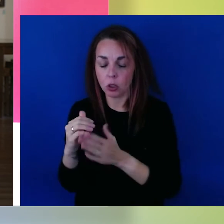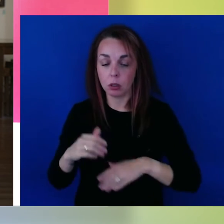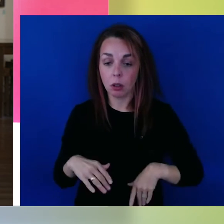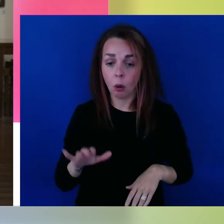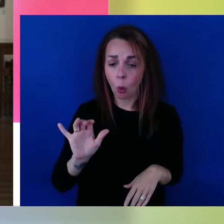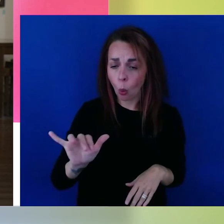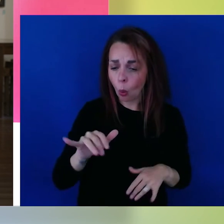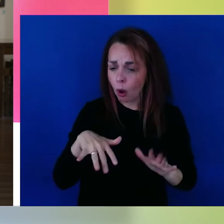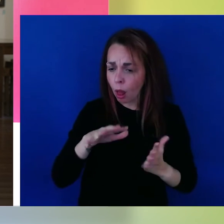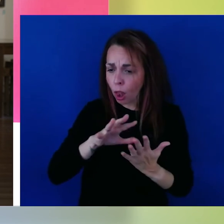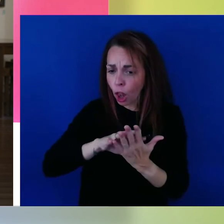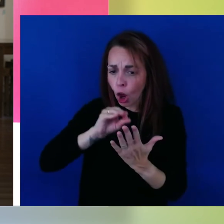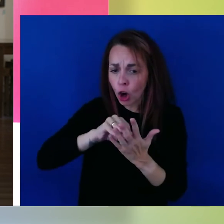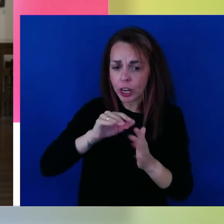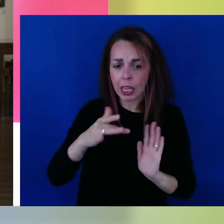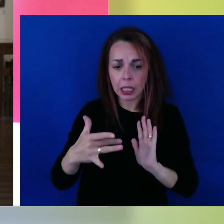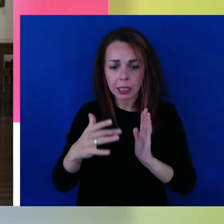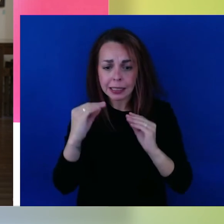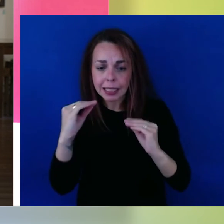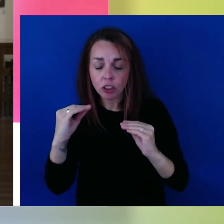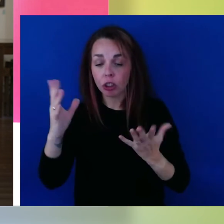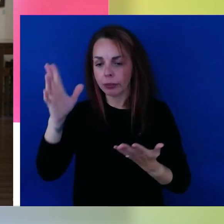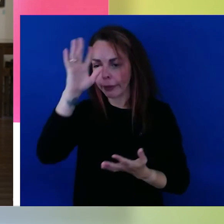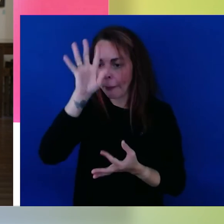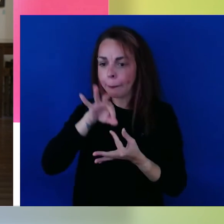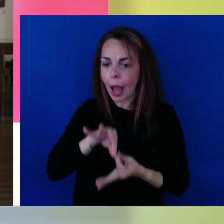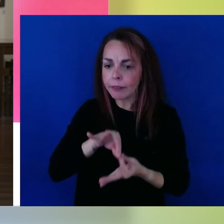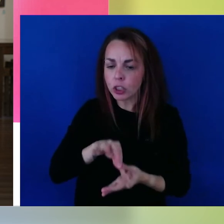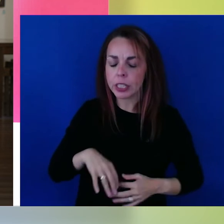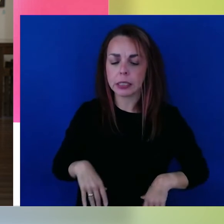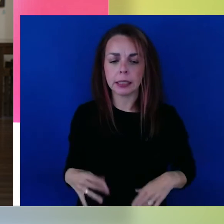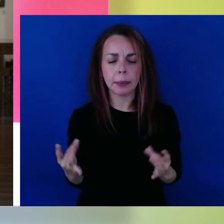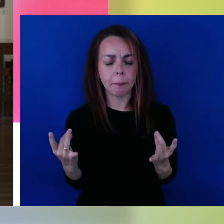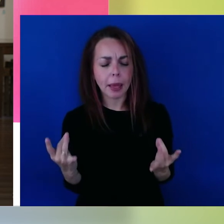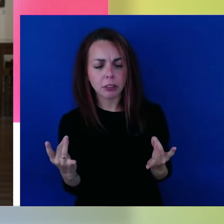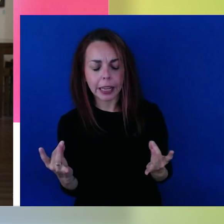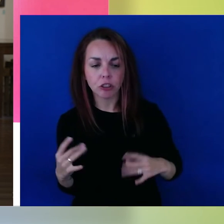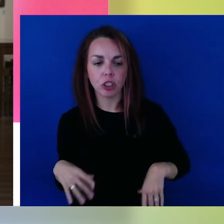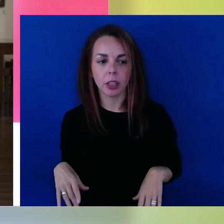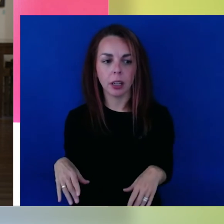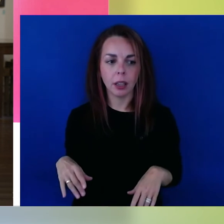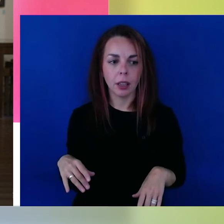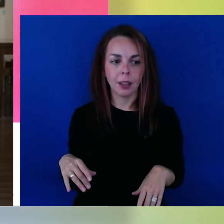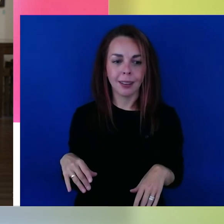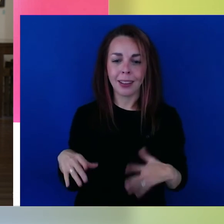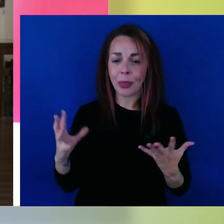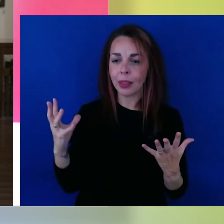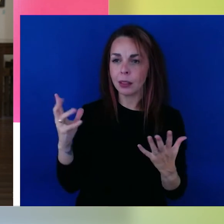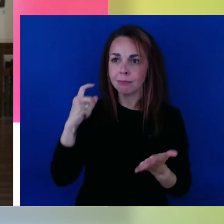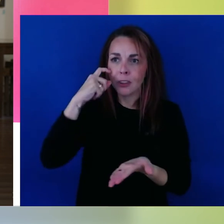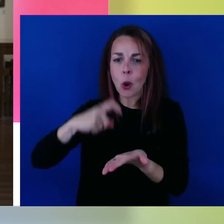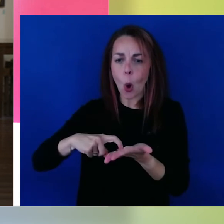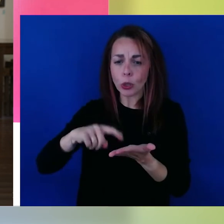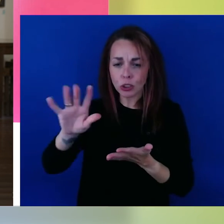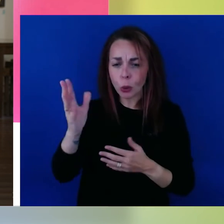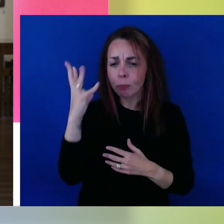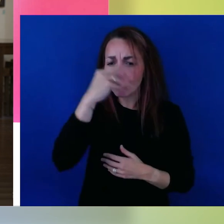anything from mindfulness, meditation, the importance of the beautiful oak trees out here in the back,